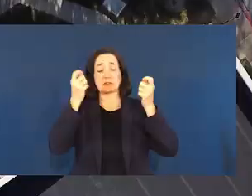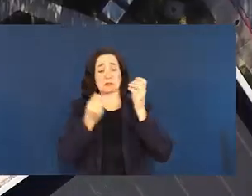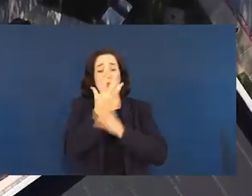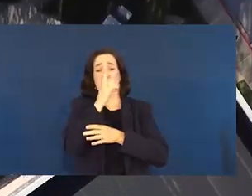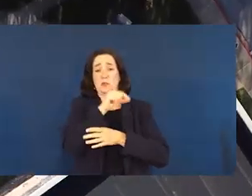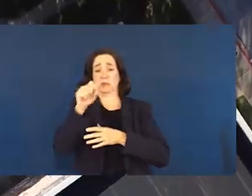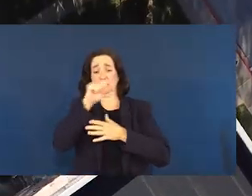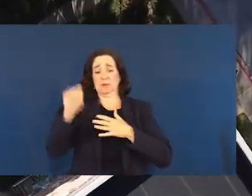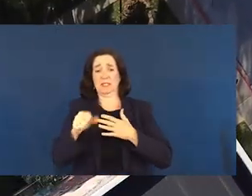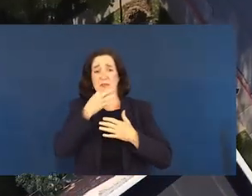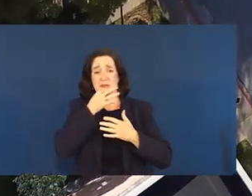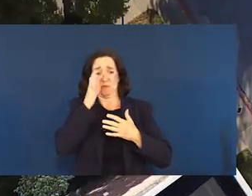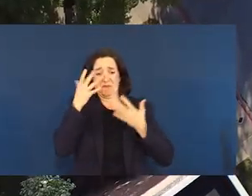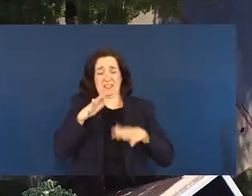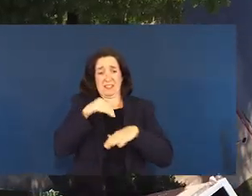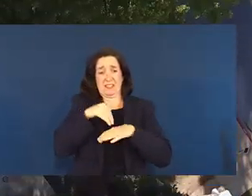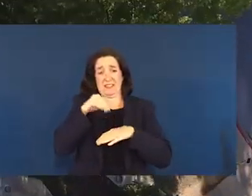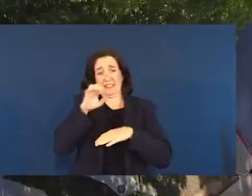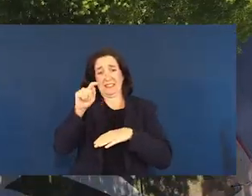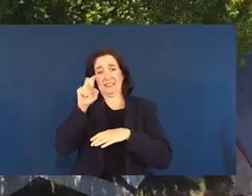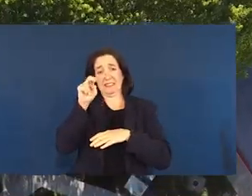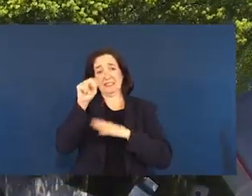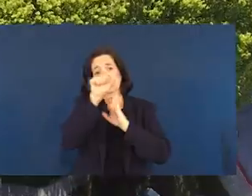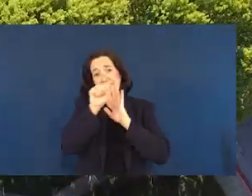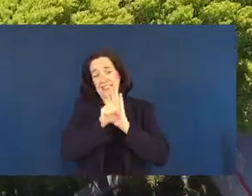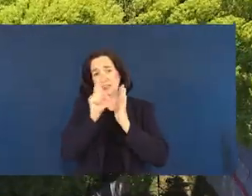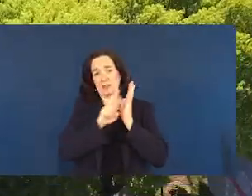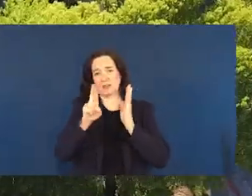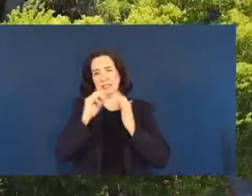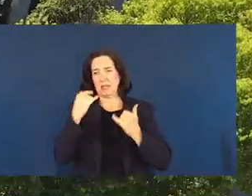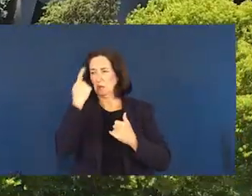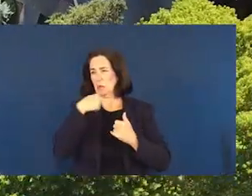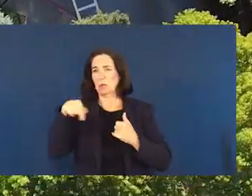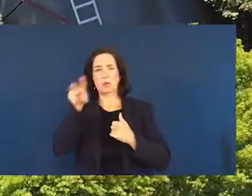As this spring 2020 semester draws to a close at East Tennessee State University, things look somewhat different.